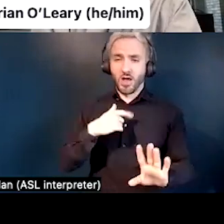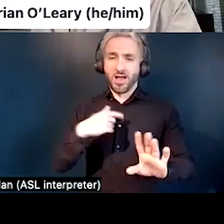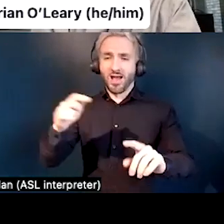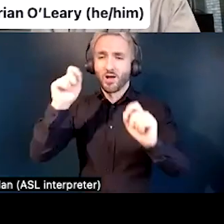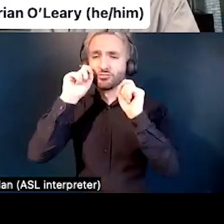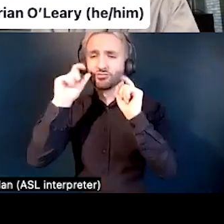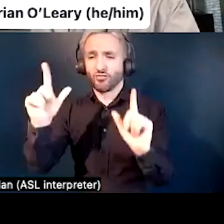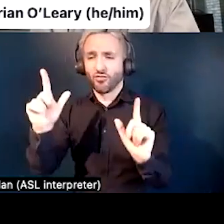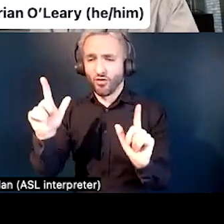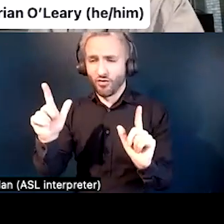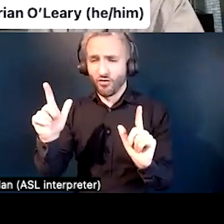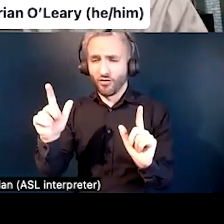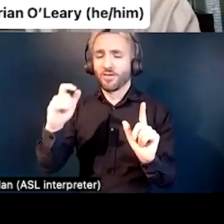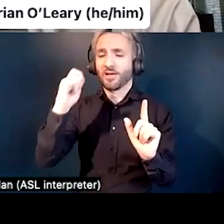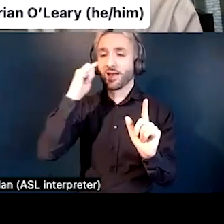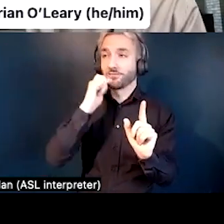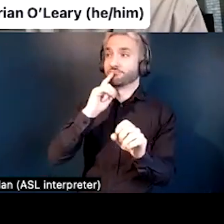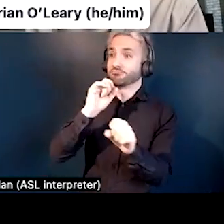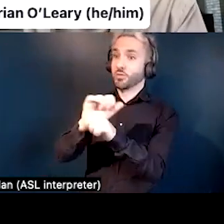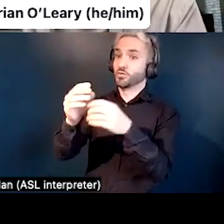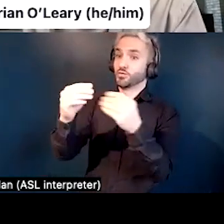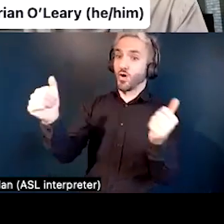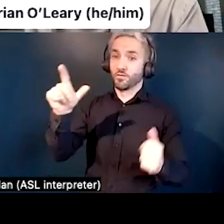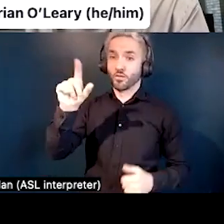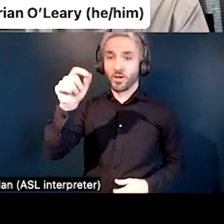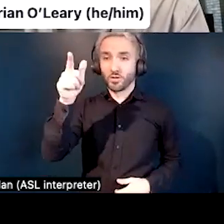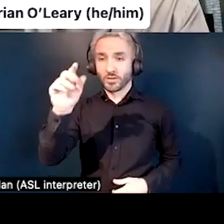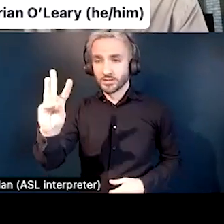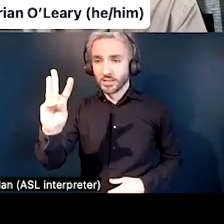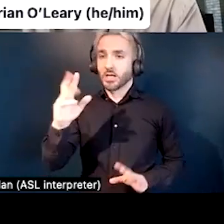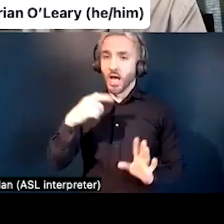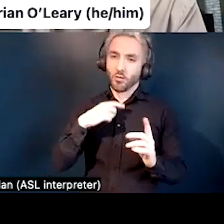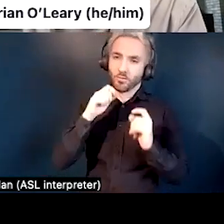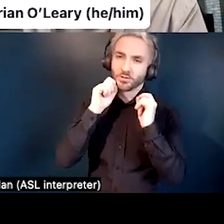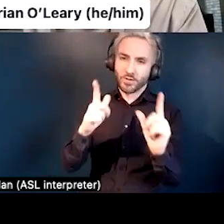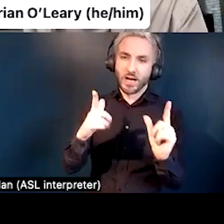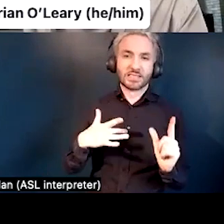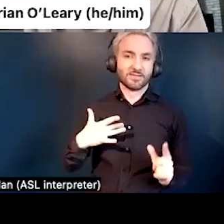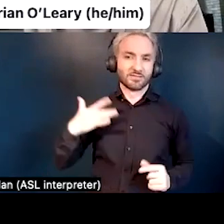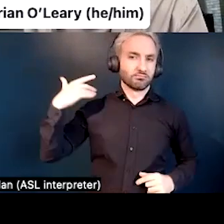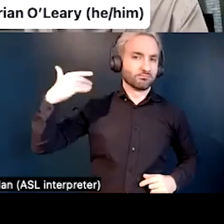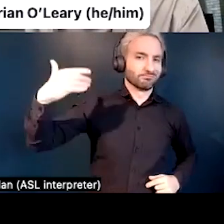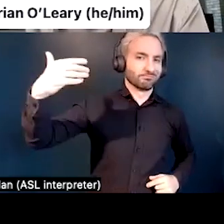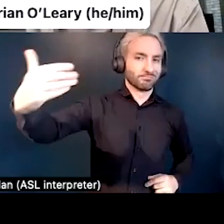by 2026. But it's the kind of thing that I think is critical for us to commit to and